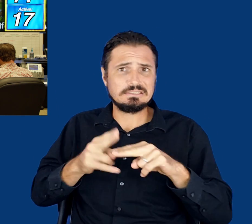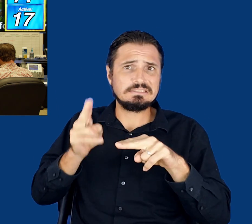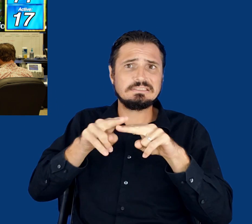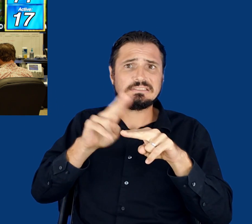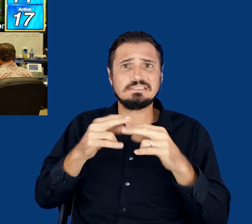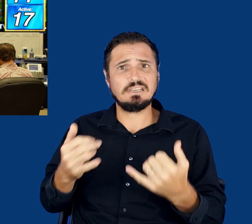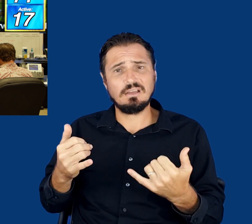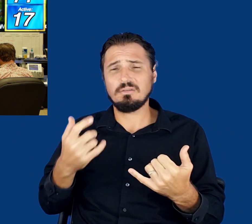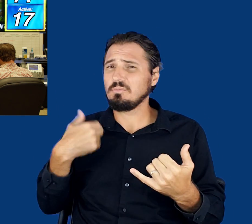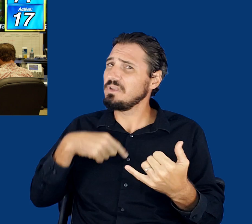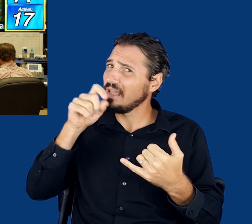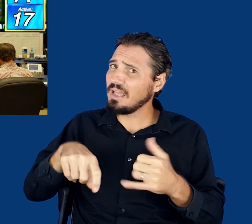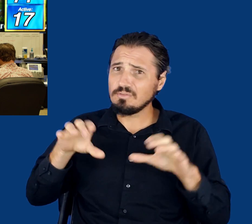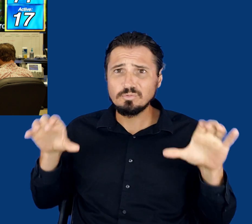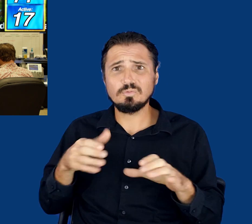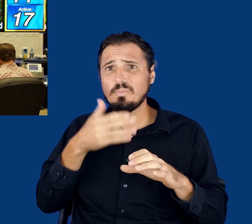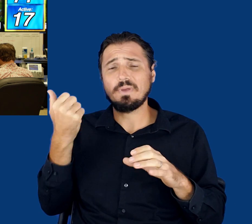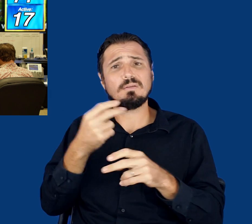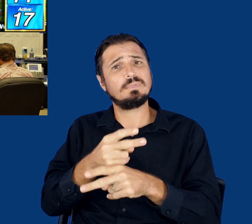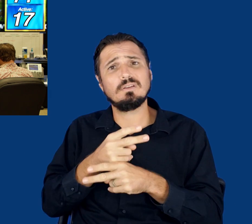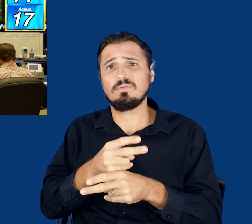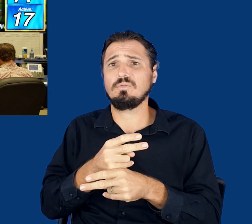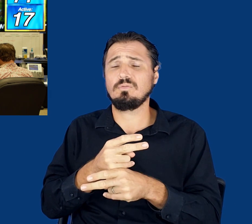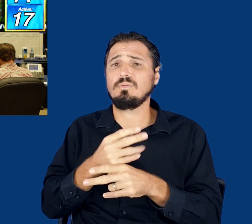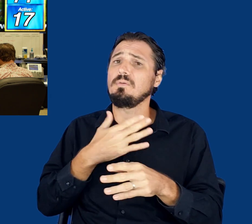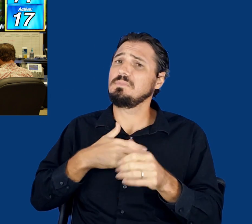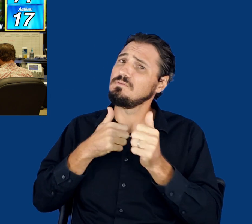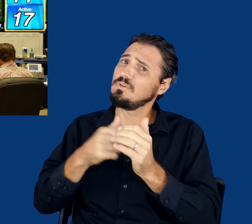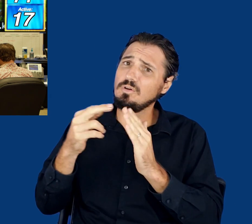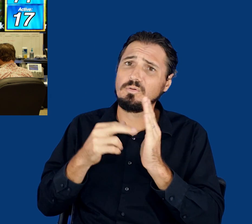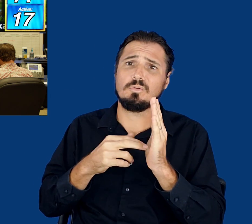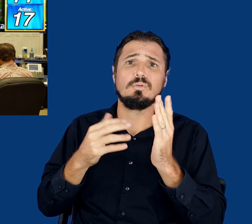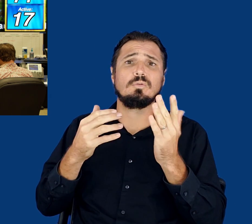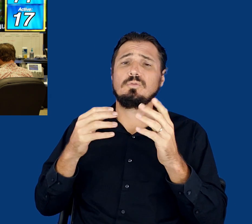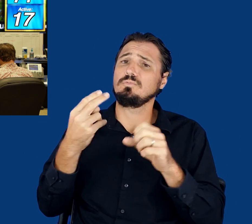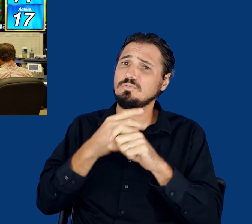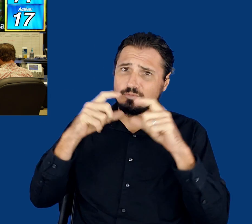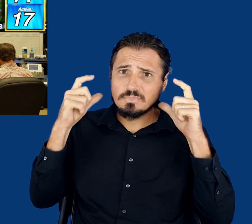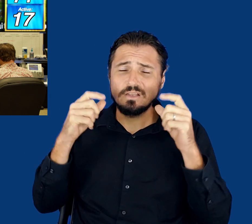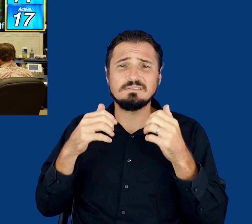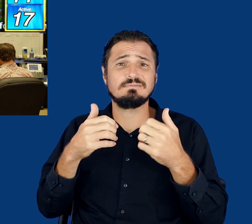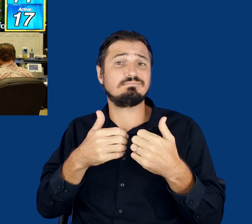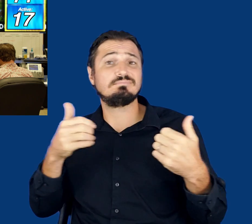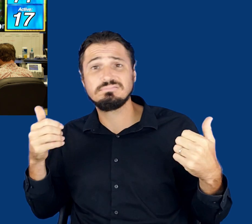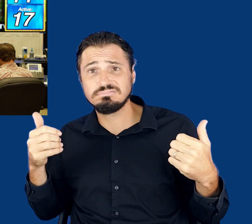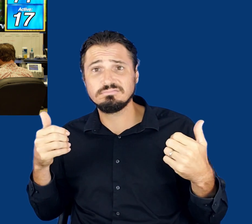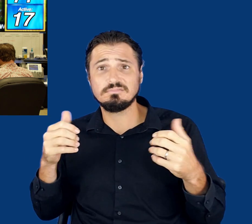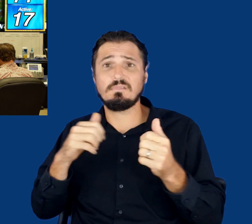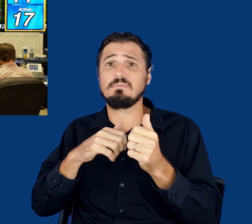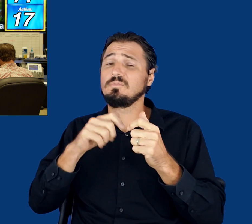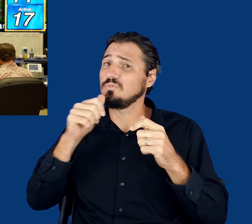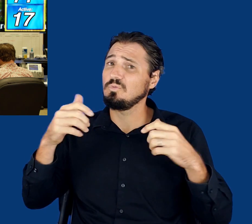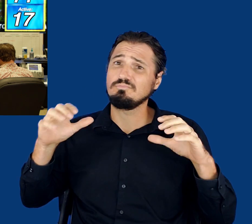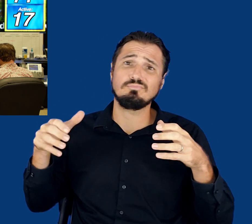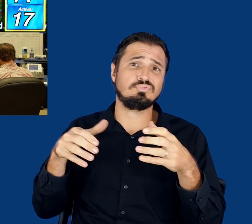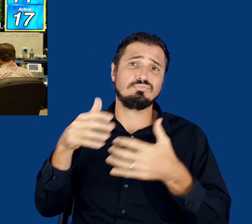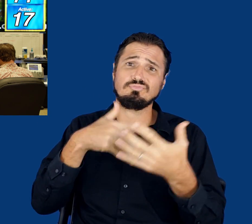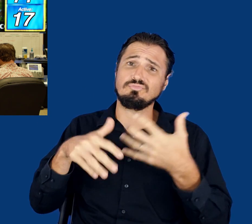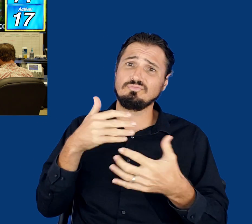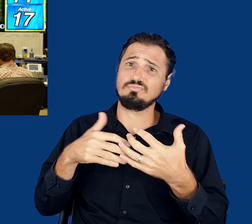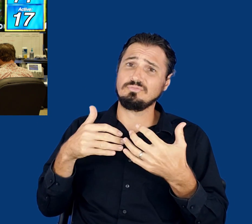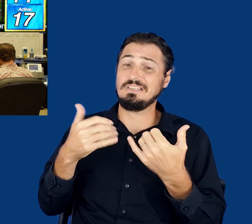Please follow the guidance: wear your mask, watch your distance, wash your hands, and avoid large gatherings—especially as we head into the holiday season